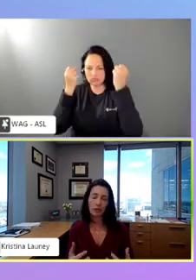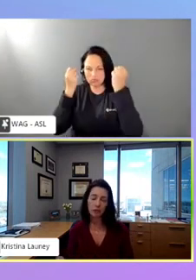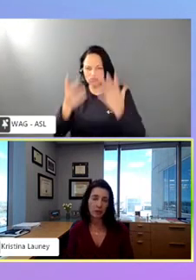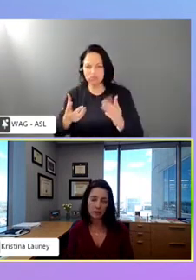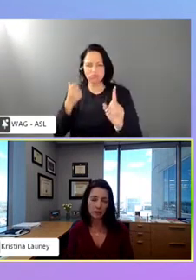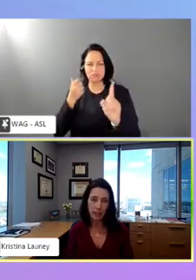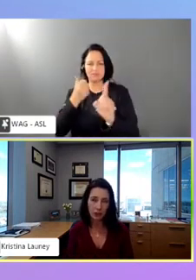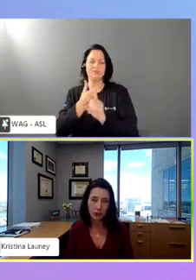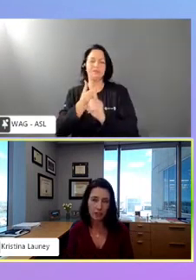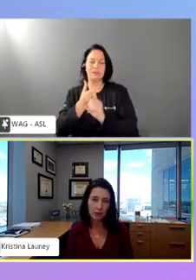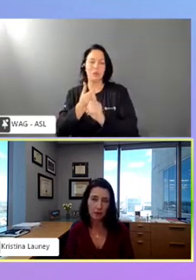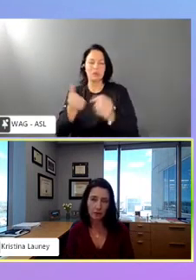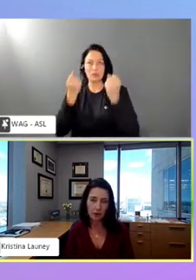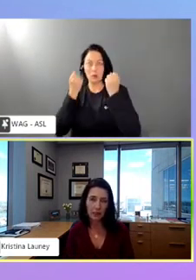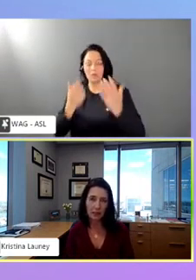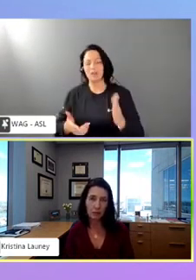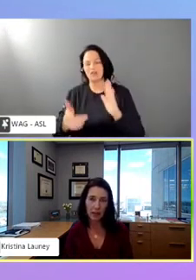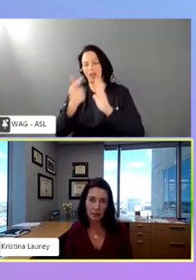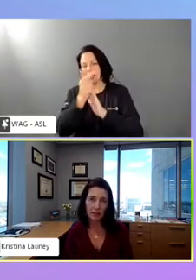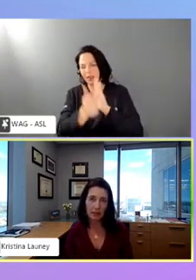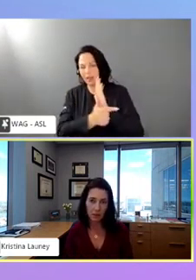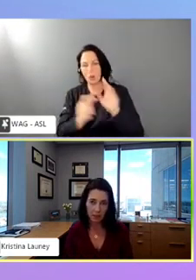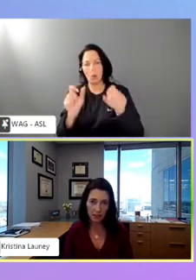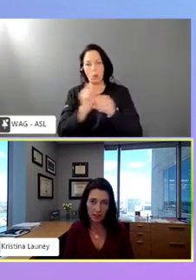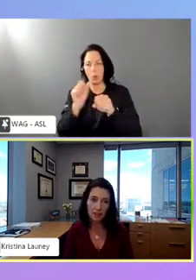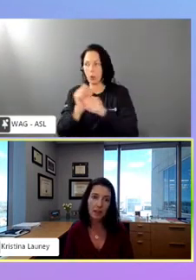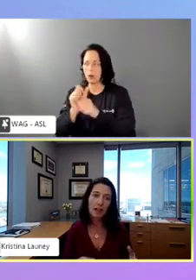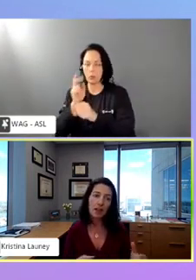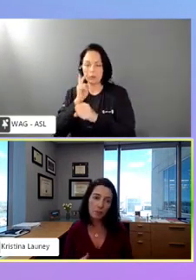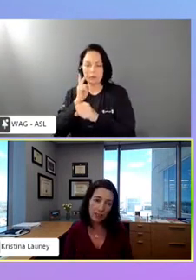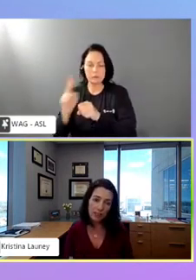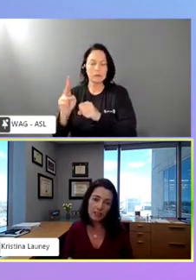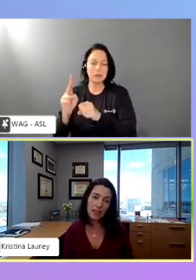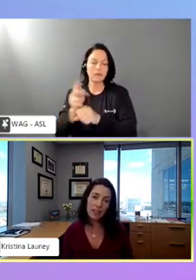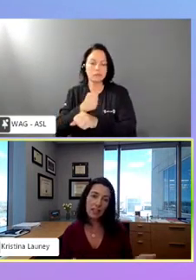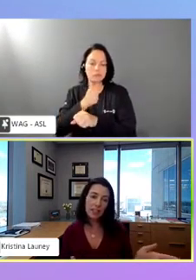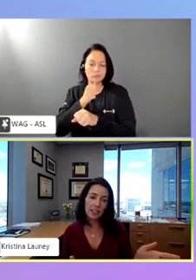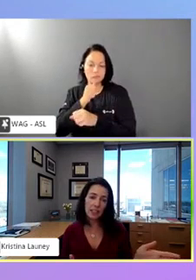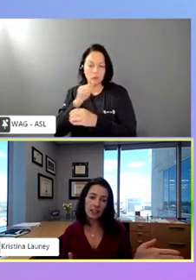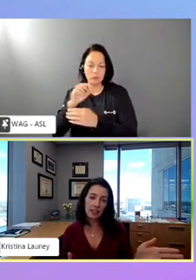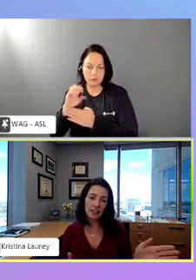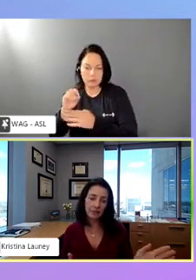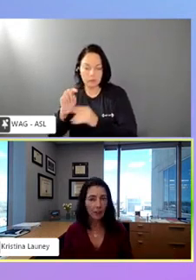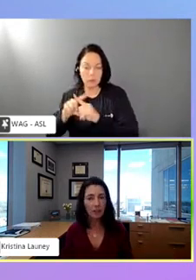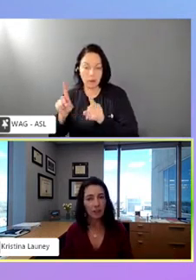before I said Title 2 is in state and local government, there's not gonna be a whole lot with respect to the large